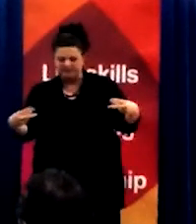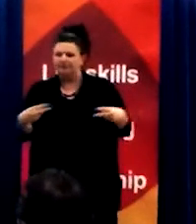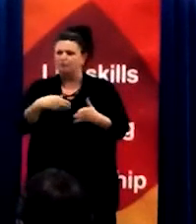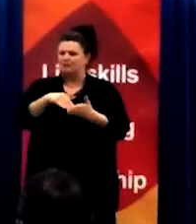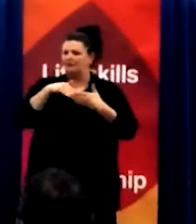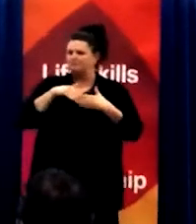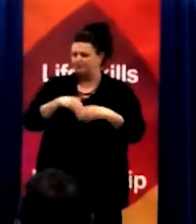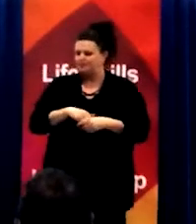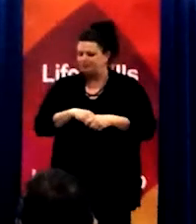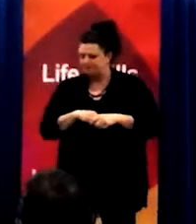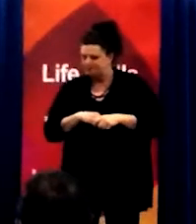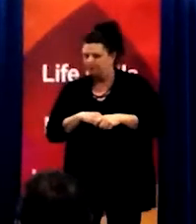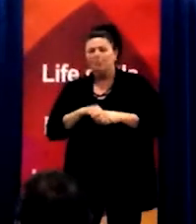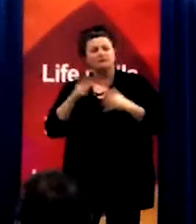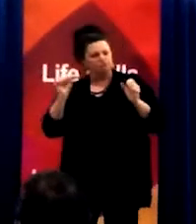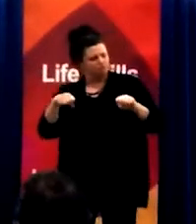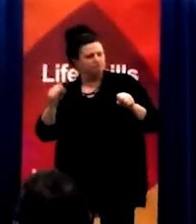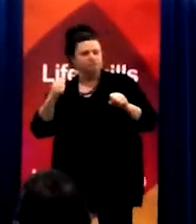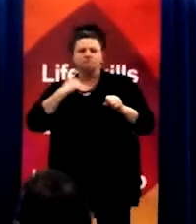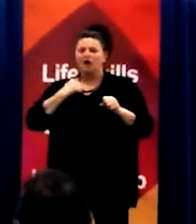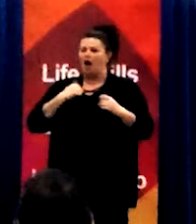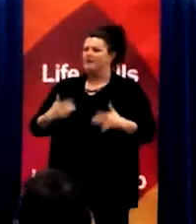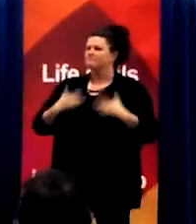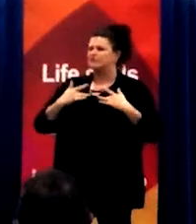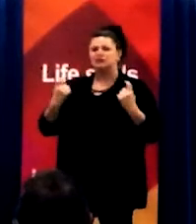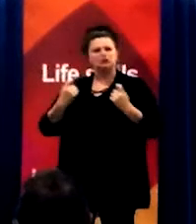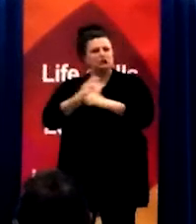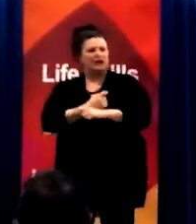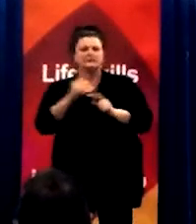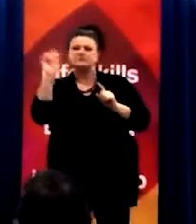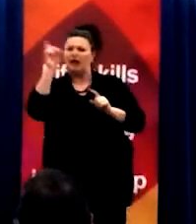So it has changed the way I've felt and heard with the second cochlear.